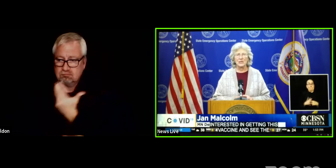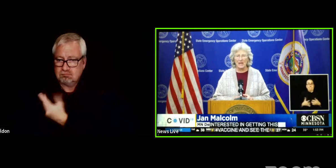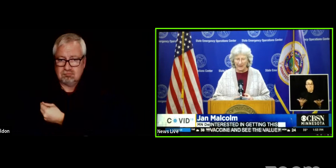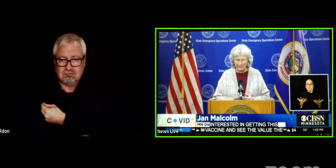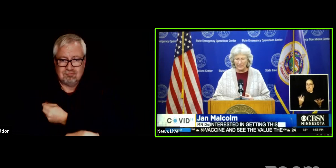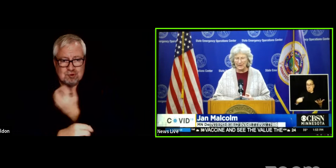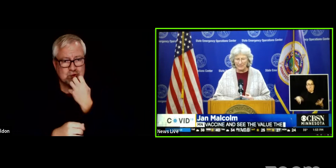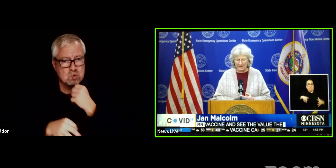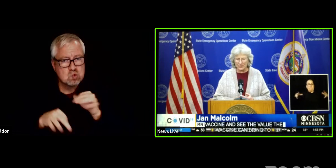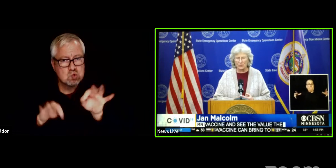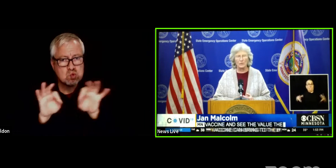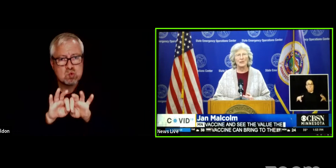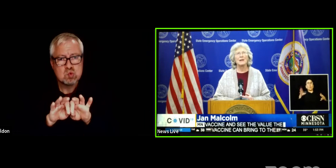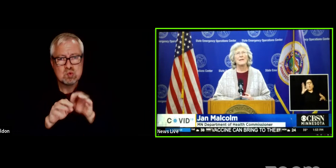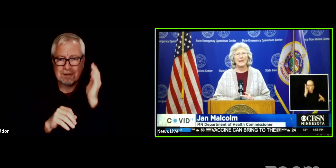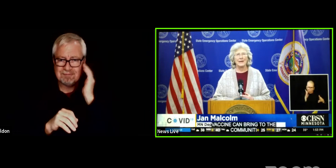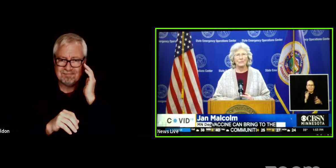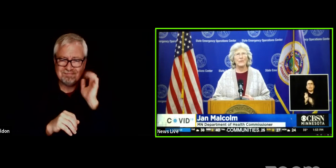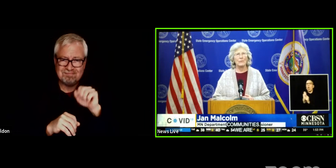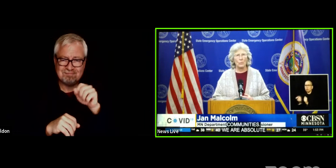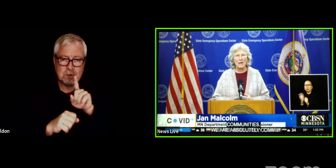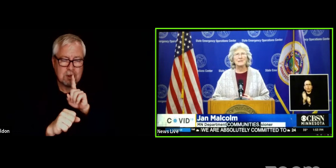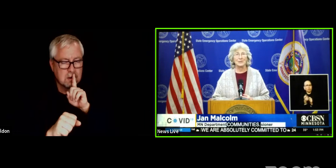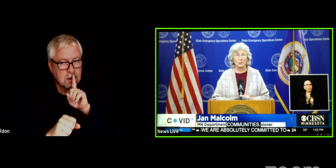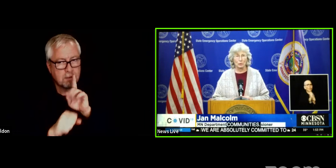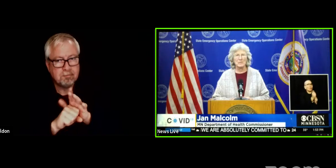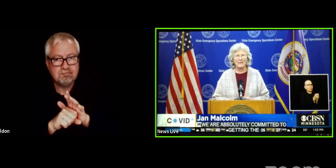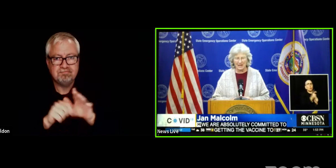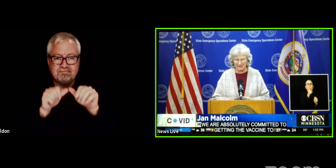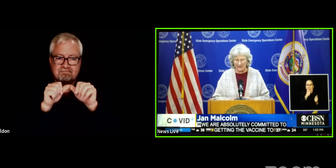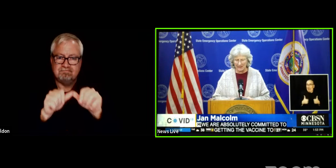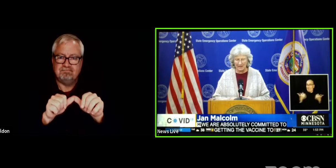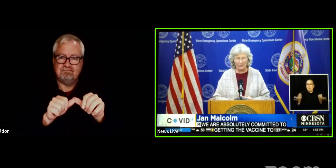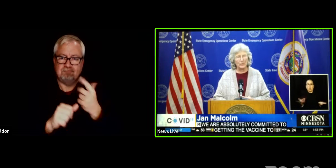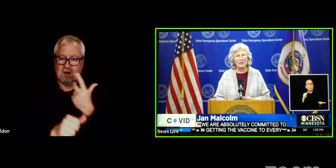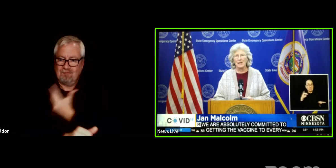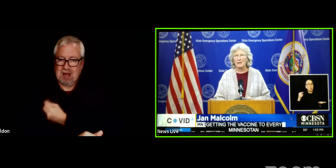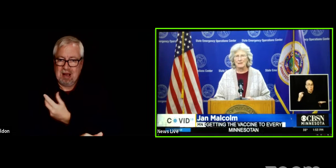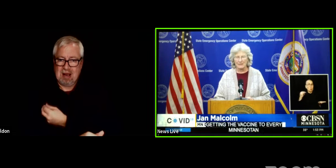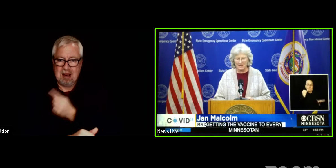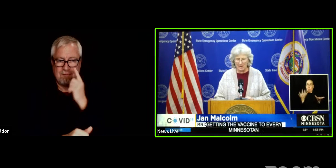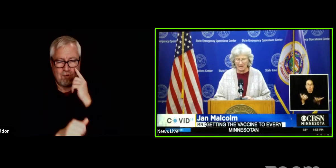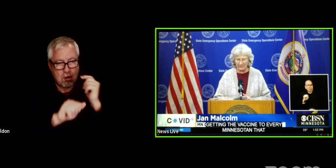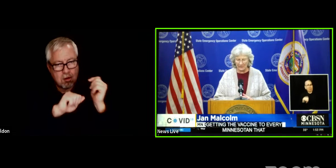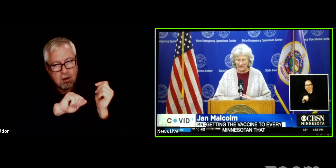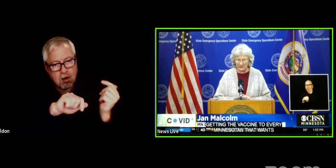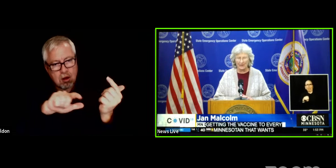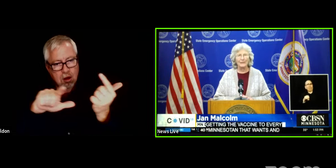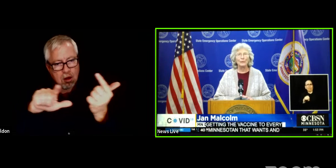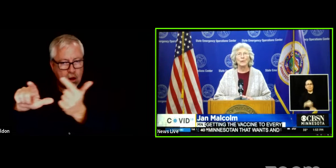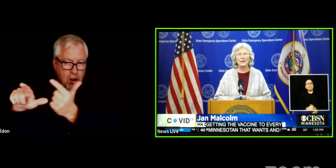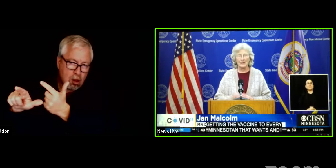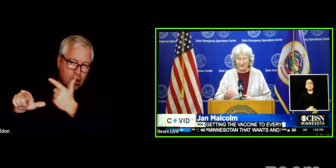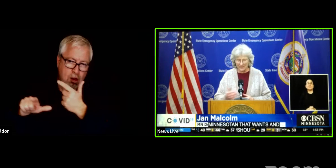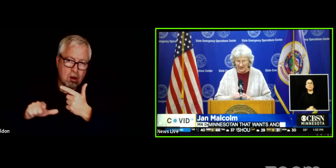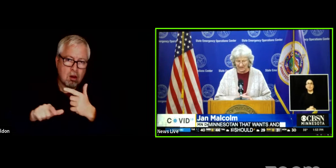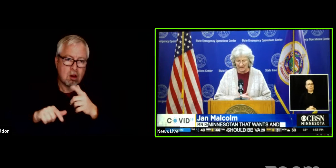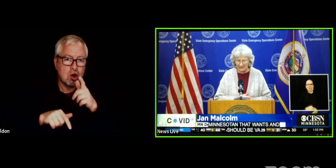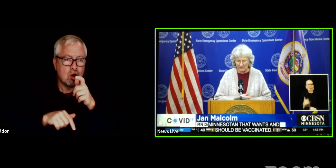VACCINE TO EVERY MINNESOTAN THAT WANTS AND SHOULD BE VACCINATED, AND WE ARE NOT GOING TO STOP OUR EFFORTS UNTIL EVERYONE IS VACCINATED THAT